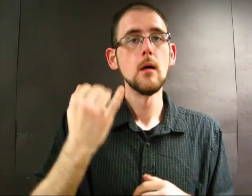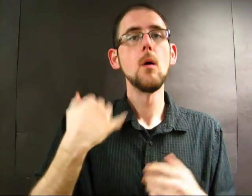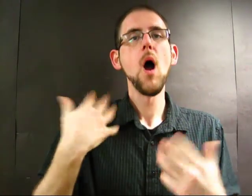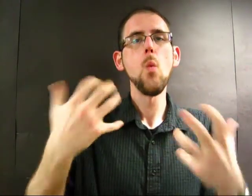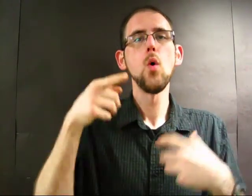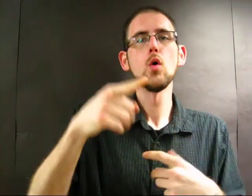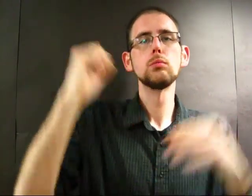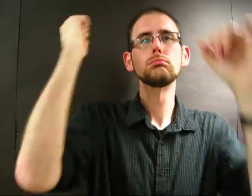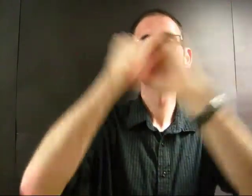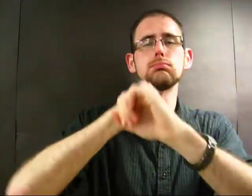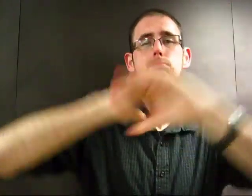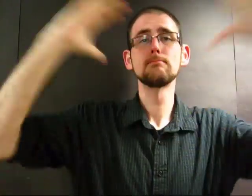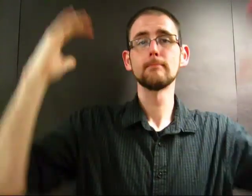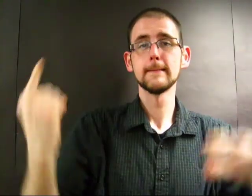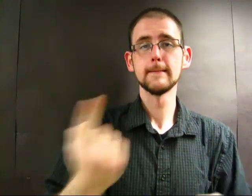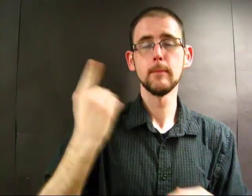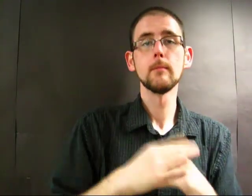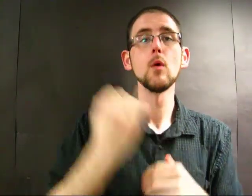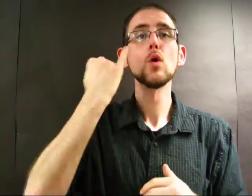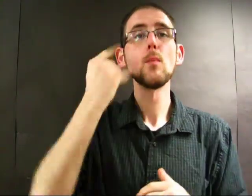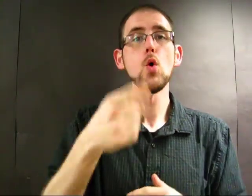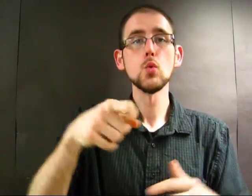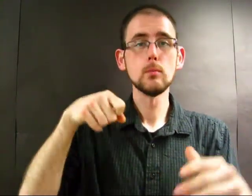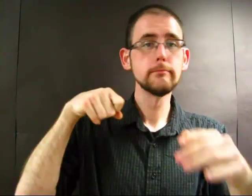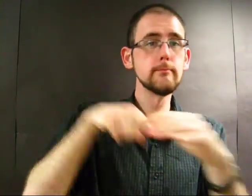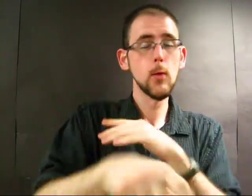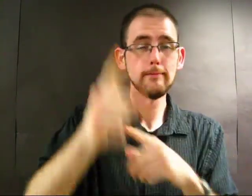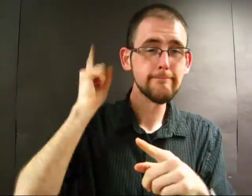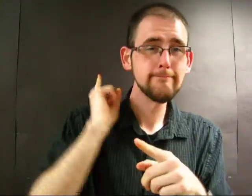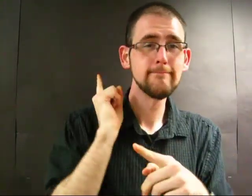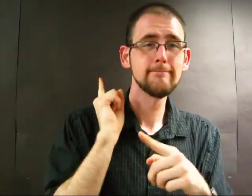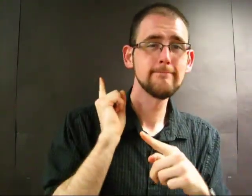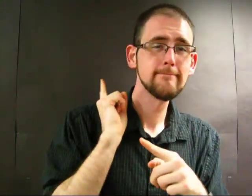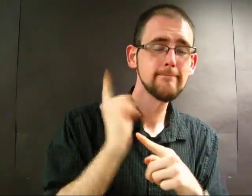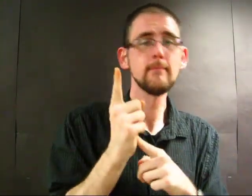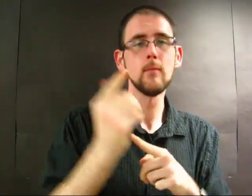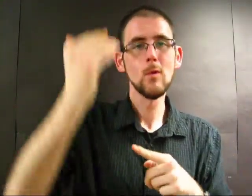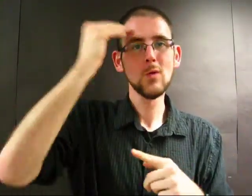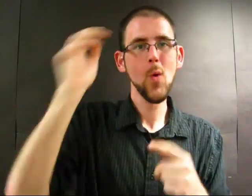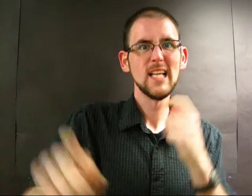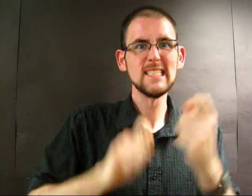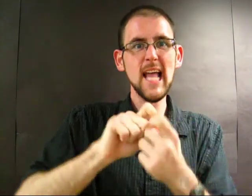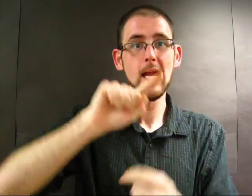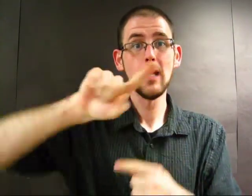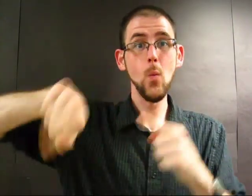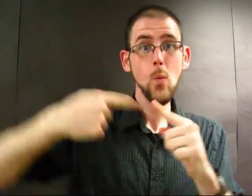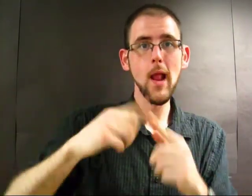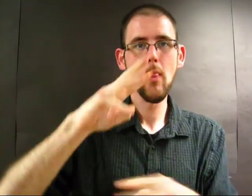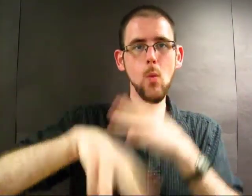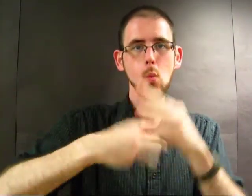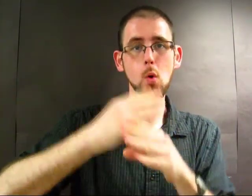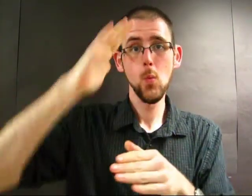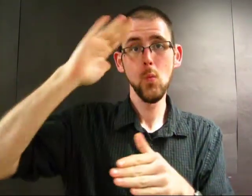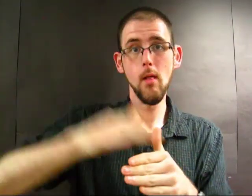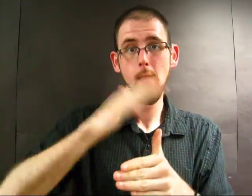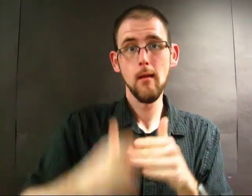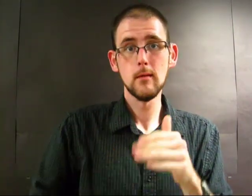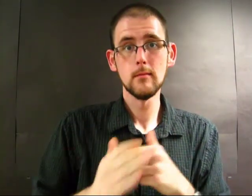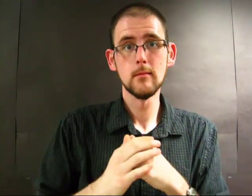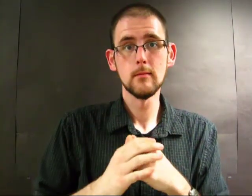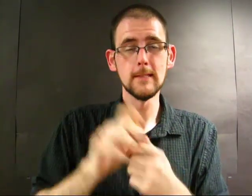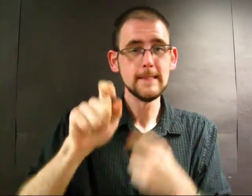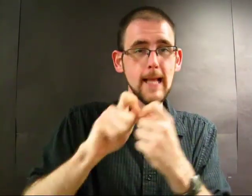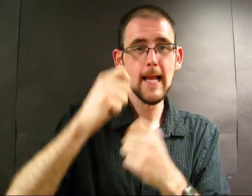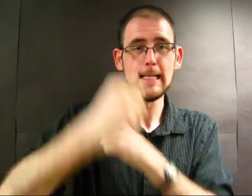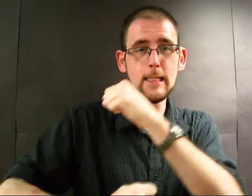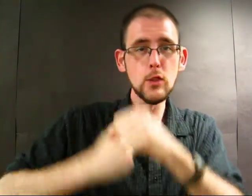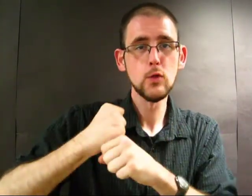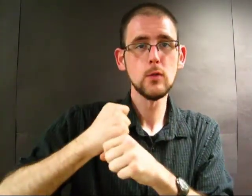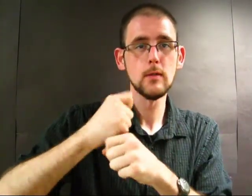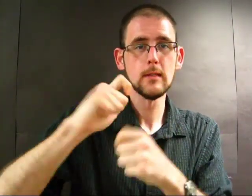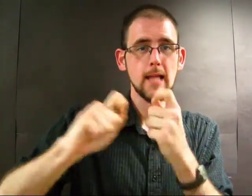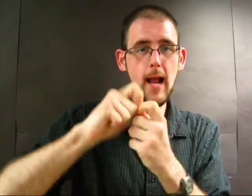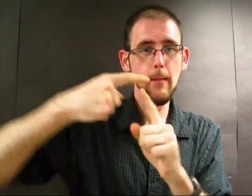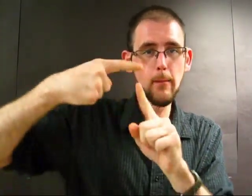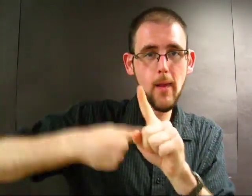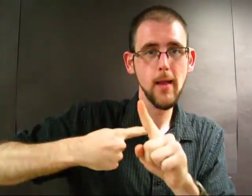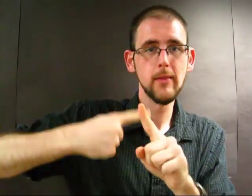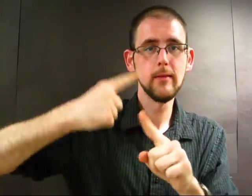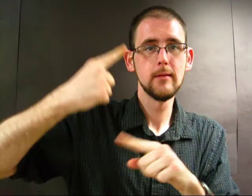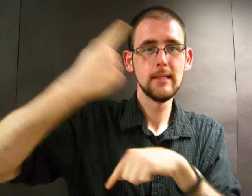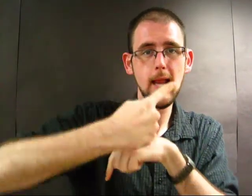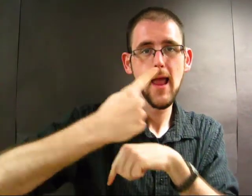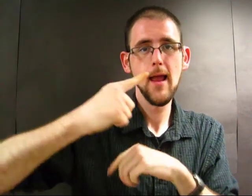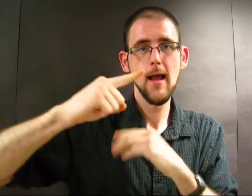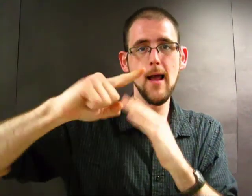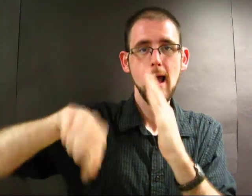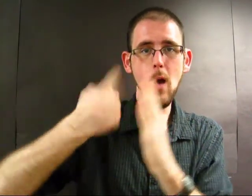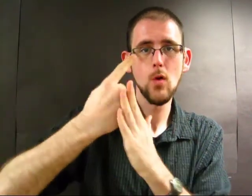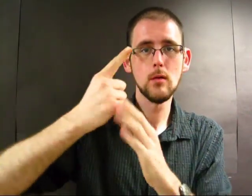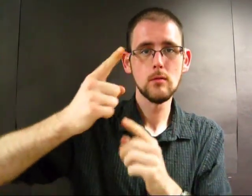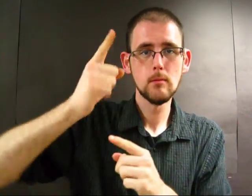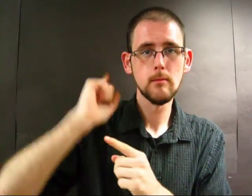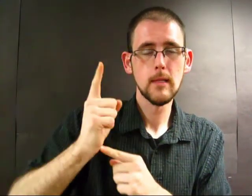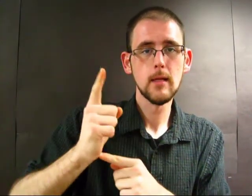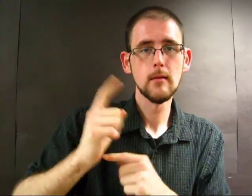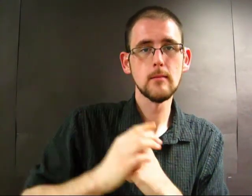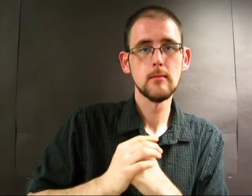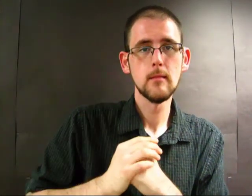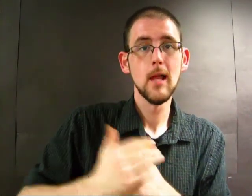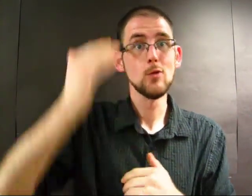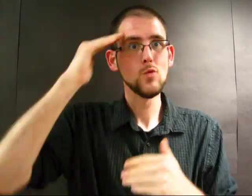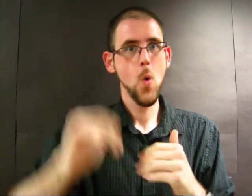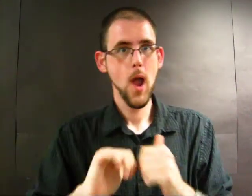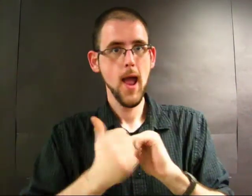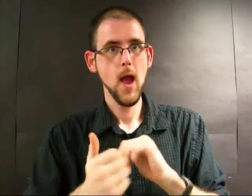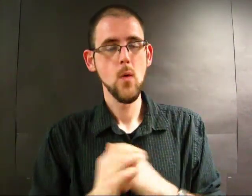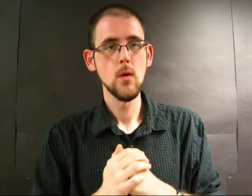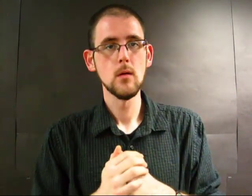I want you to imagine that you've been born with the knowledge of when the world will end, down to the hour and minute and how.